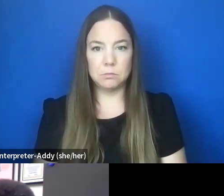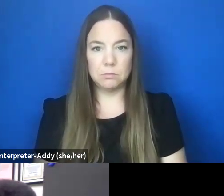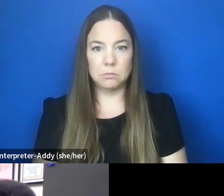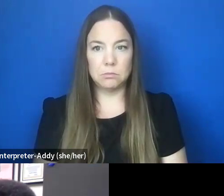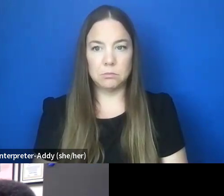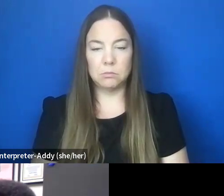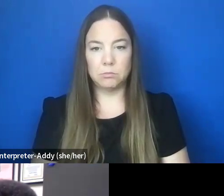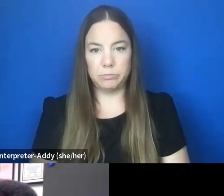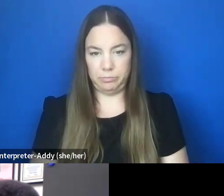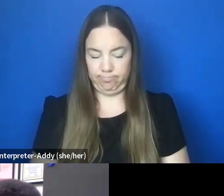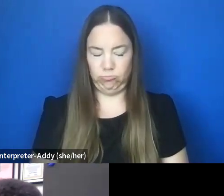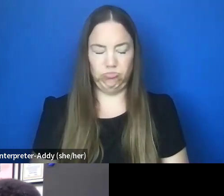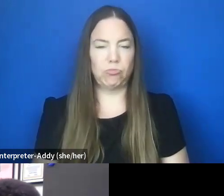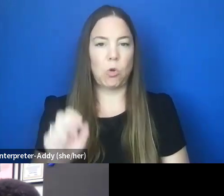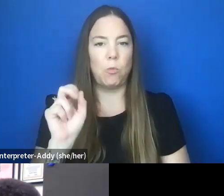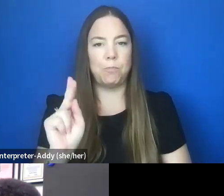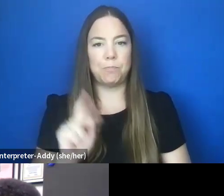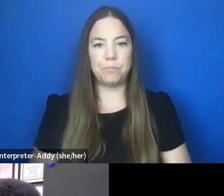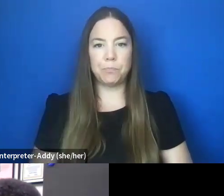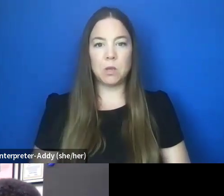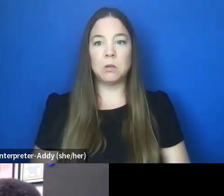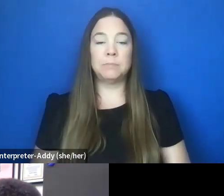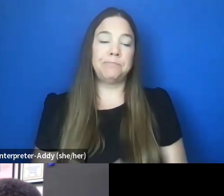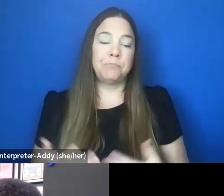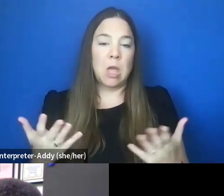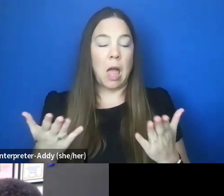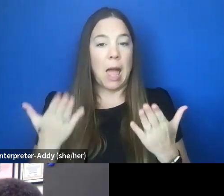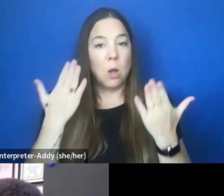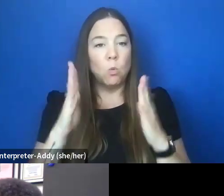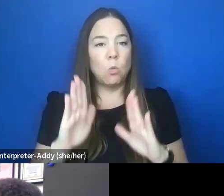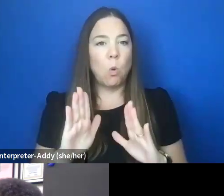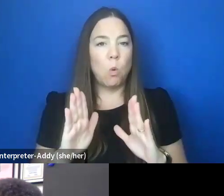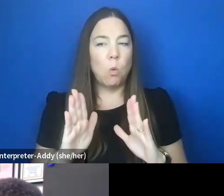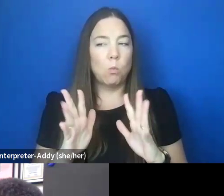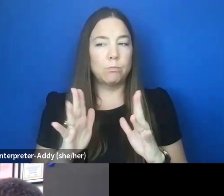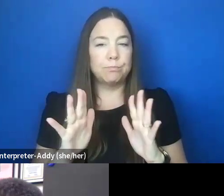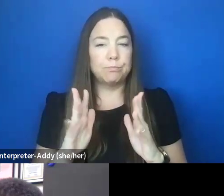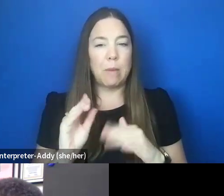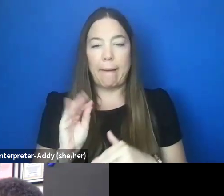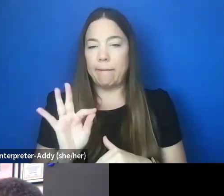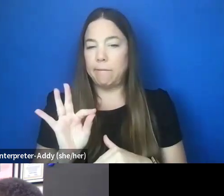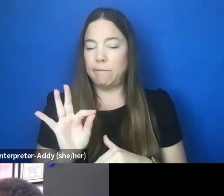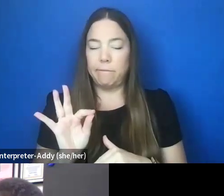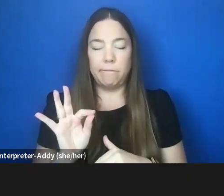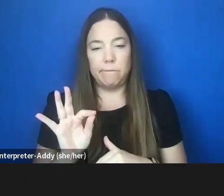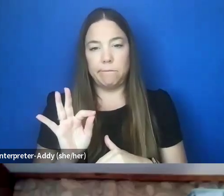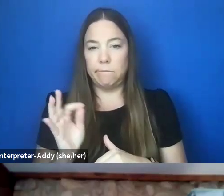Don Dew: Alright. Don Dew: I don't know if Don Dew: anybody Don Dew: saw the